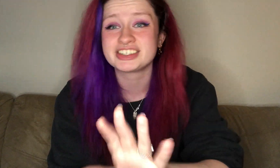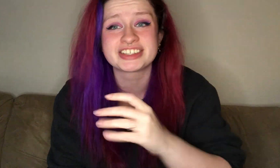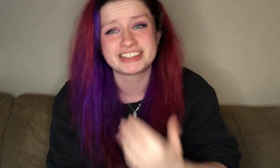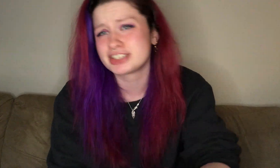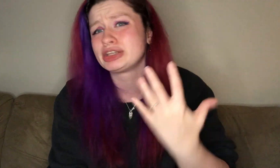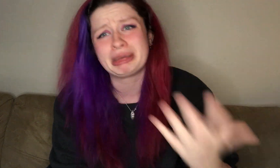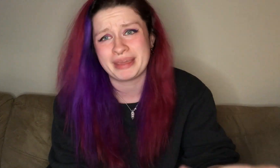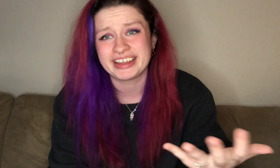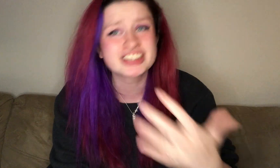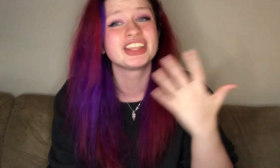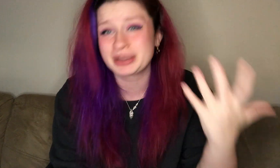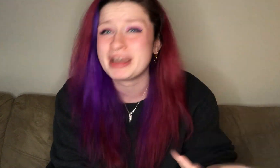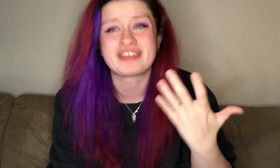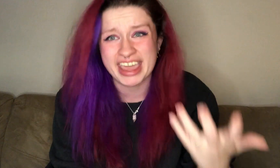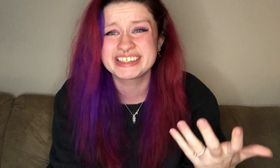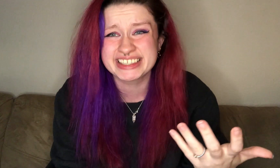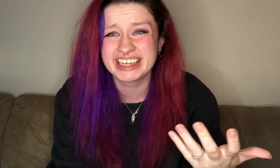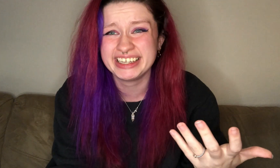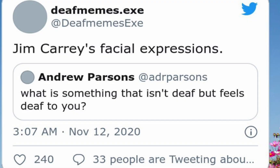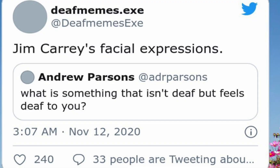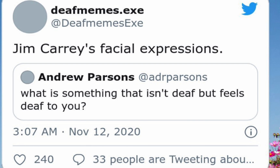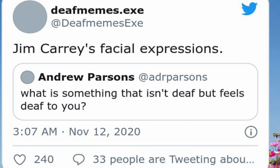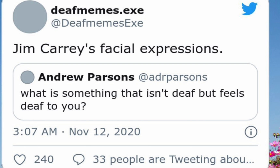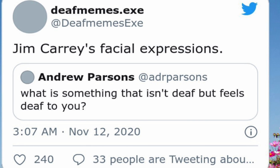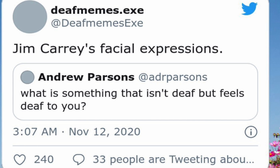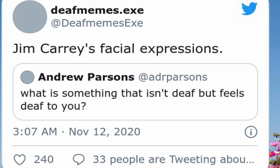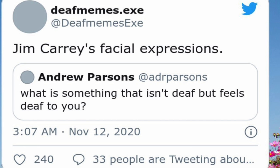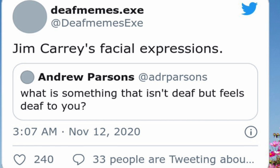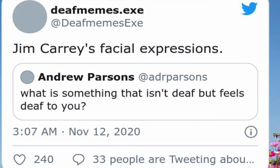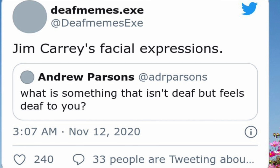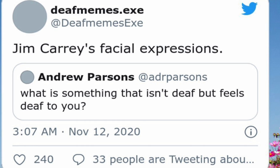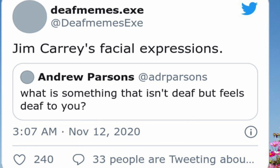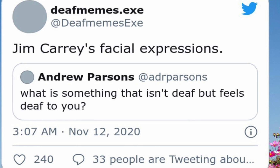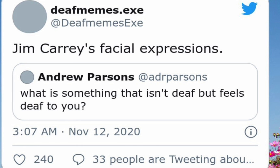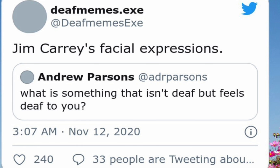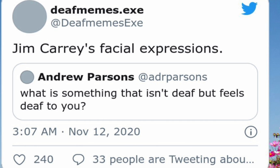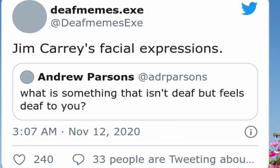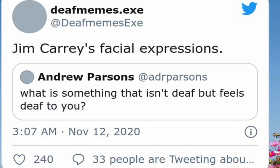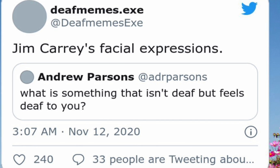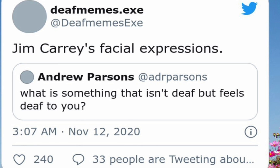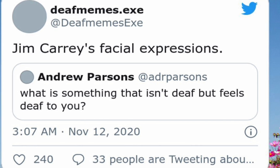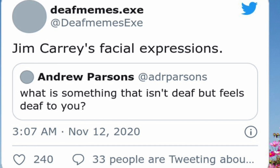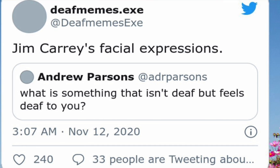just just look at me just look at my face what's something that isn't deaf but feels deaf to you?